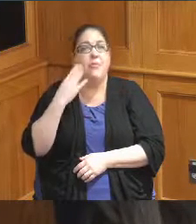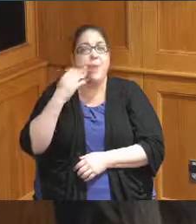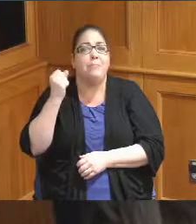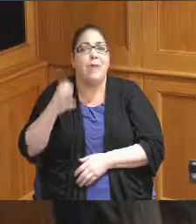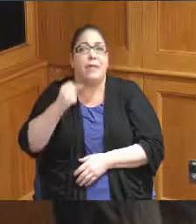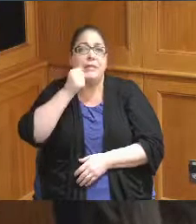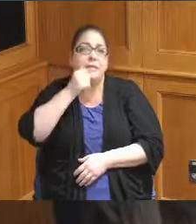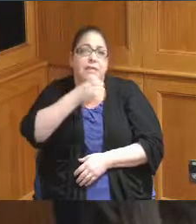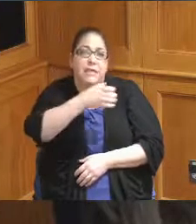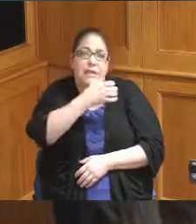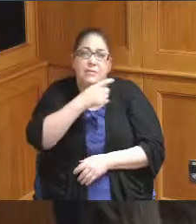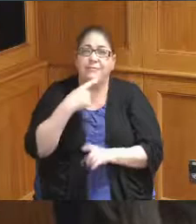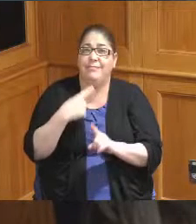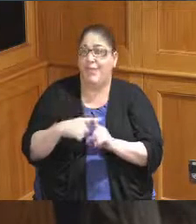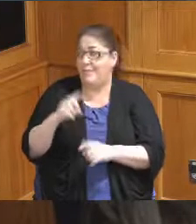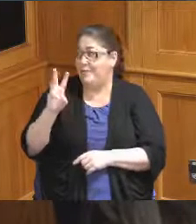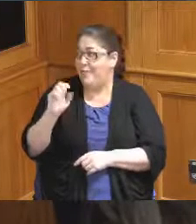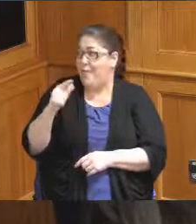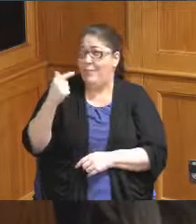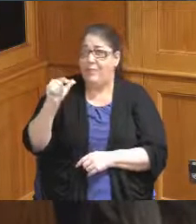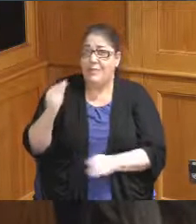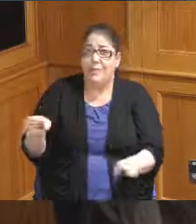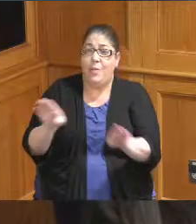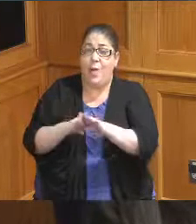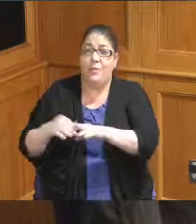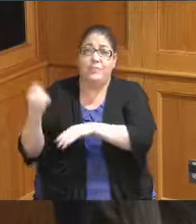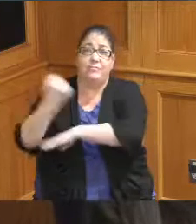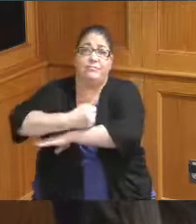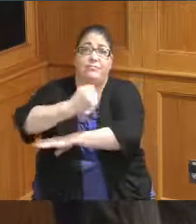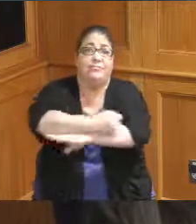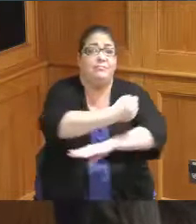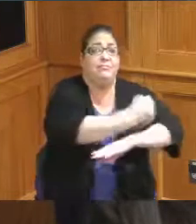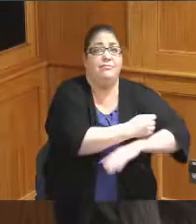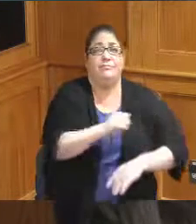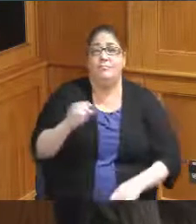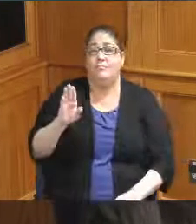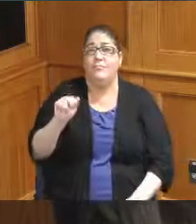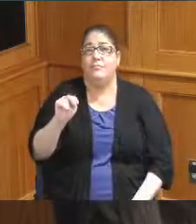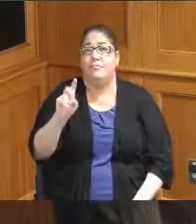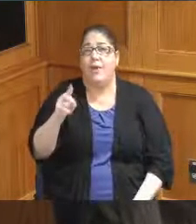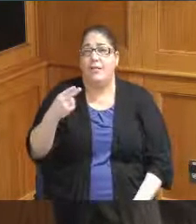and everything they're closing in fact in Bond Hill they don't even give you a warning they're